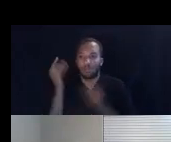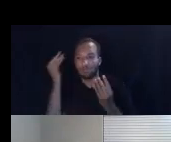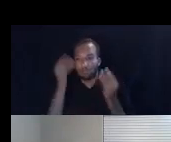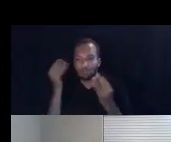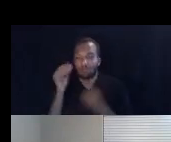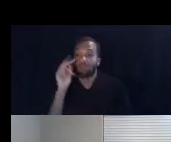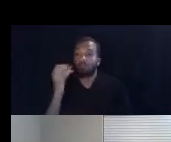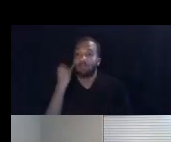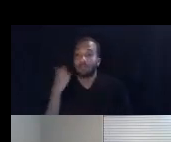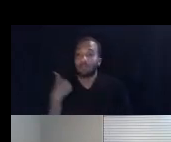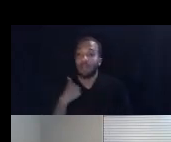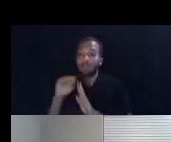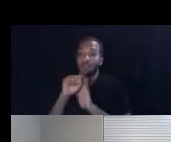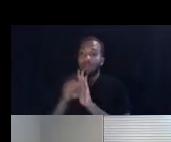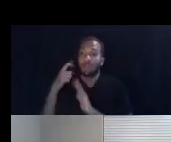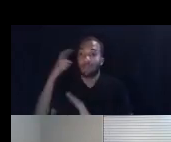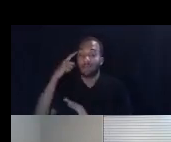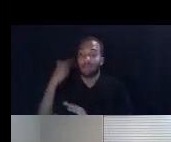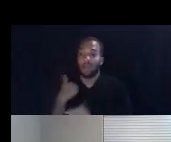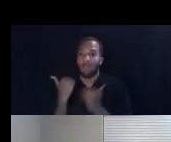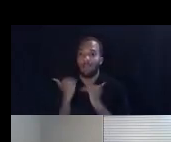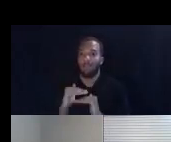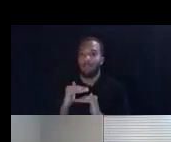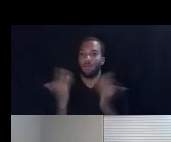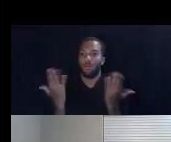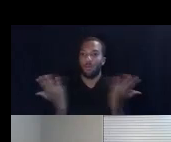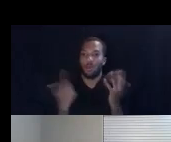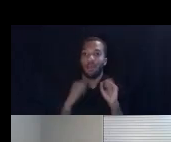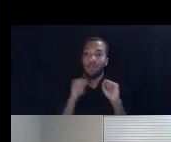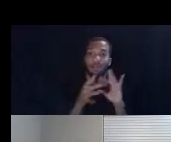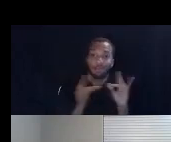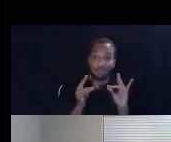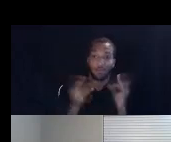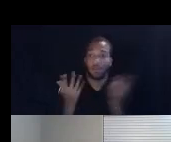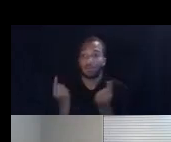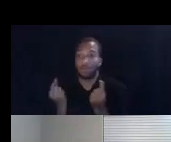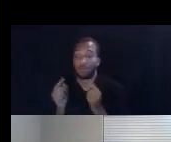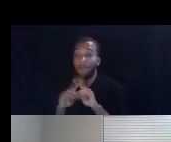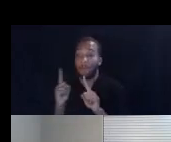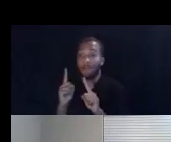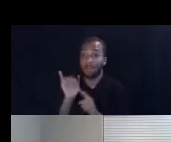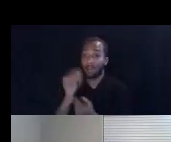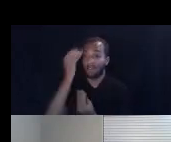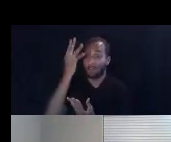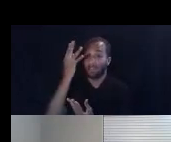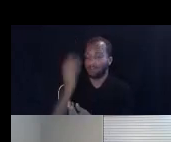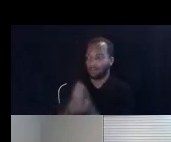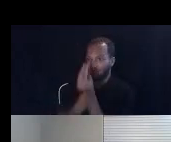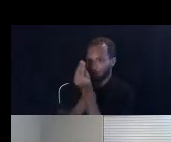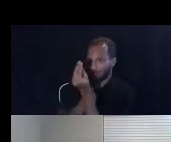There's a lot of things I cannot do and say, but you community partner have a powerful voice.